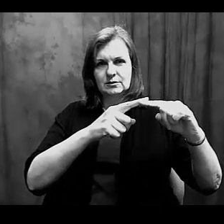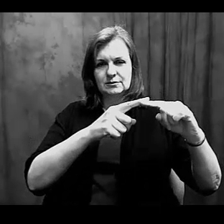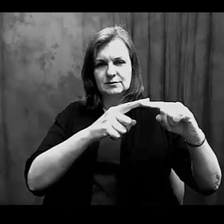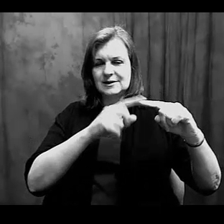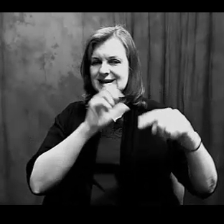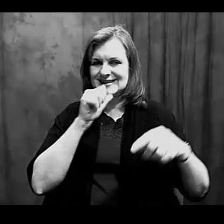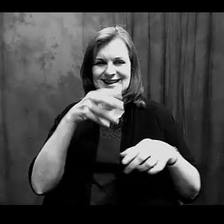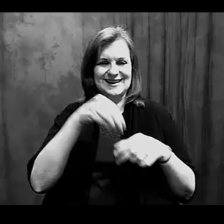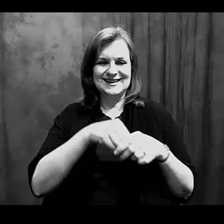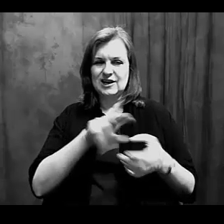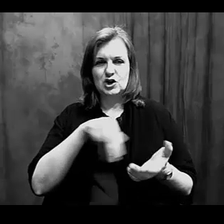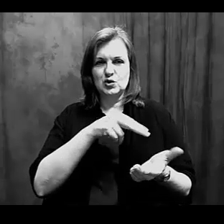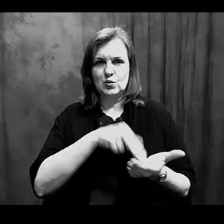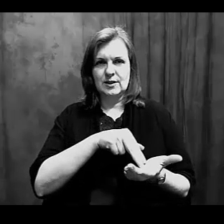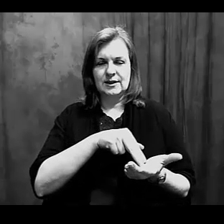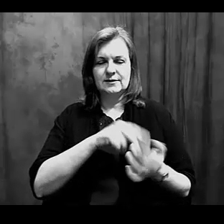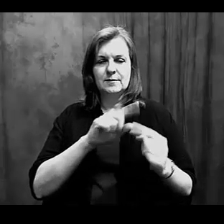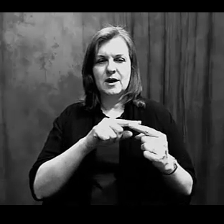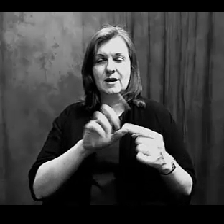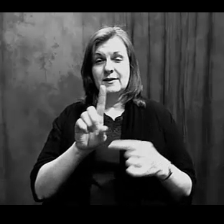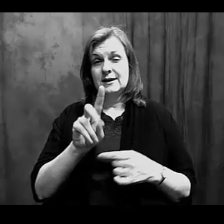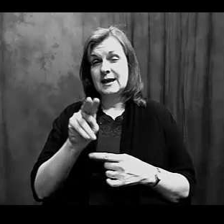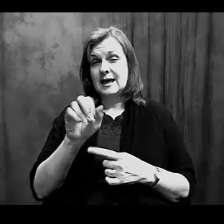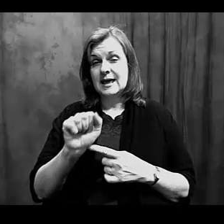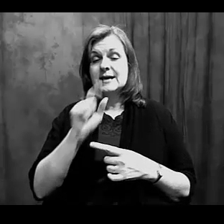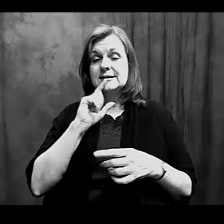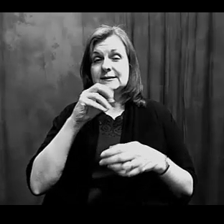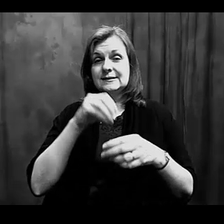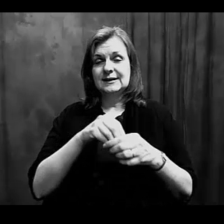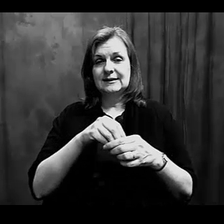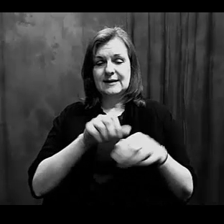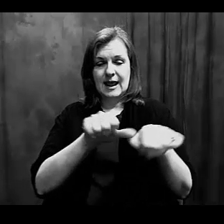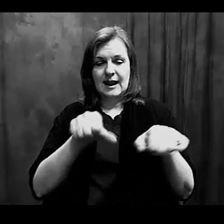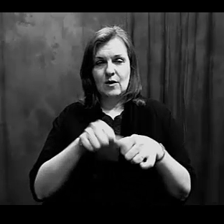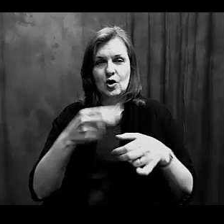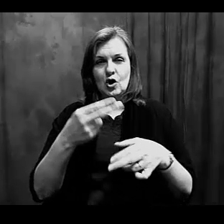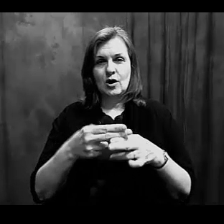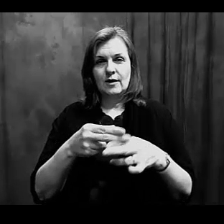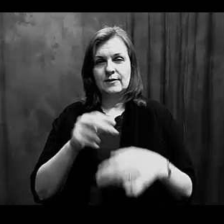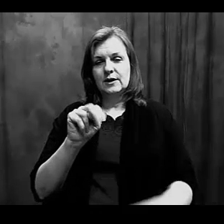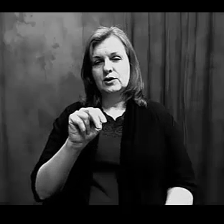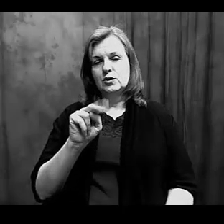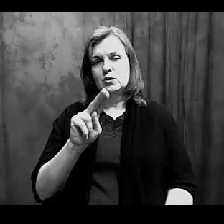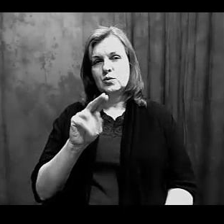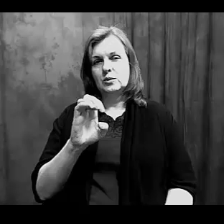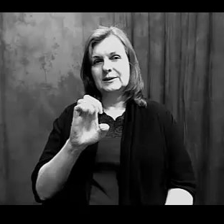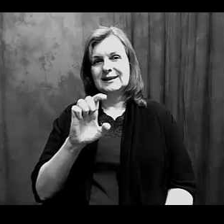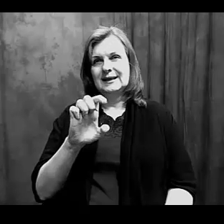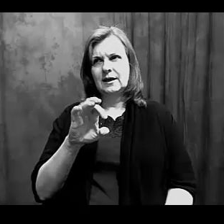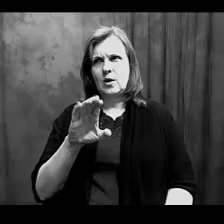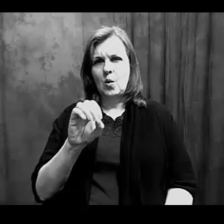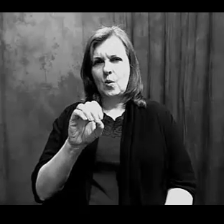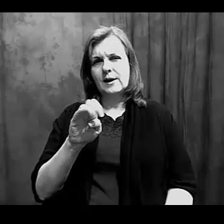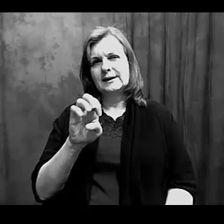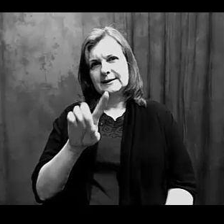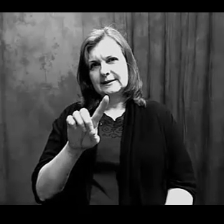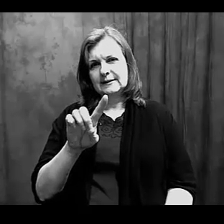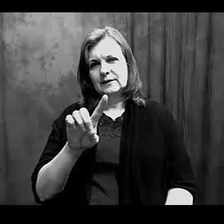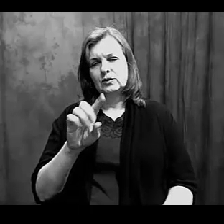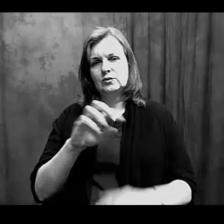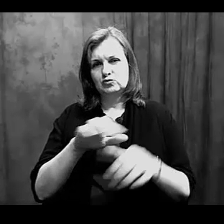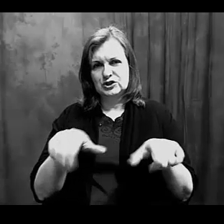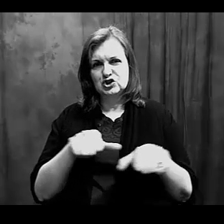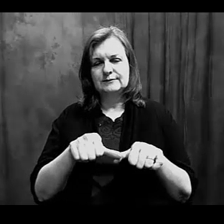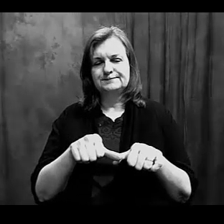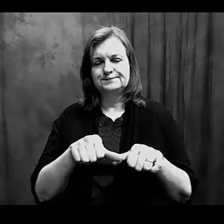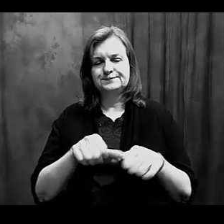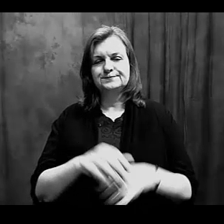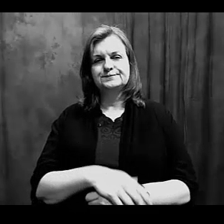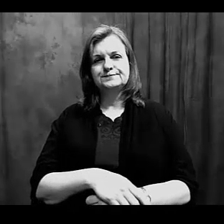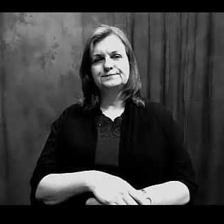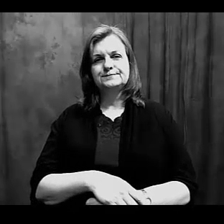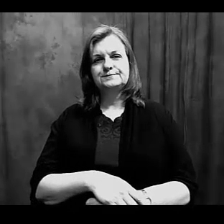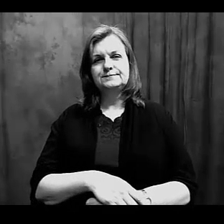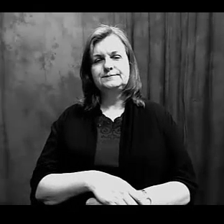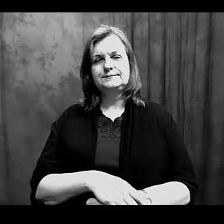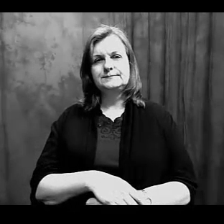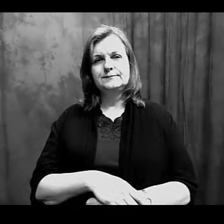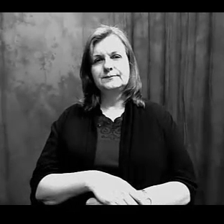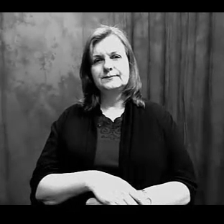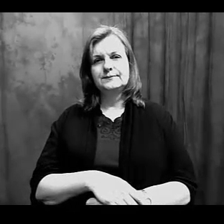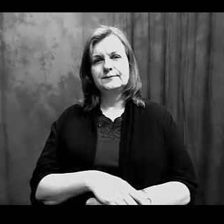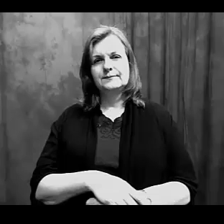and it is not contained in a nucleus but rather is contained in an area known as the nucleoid region